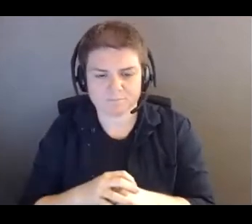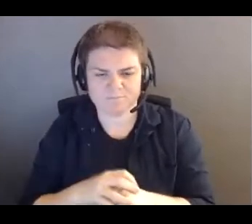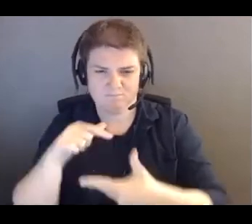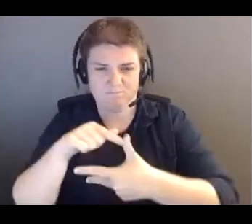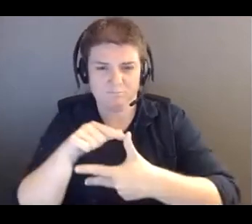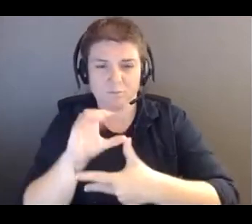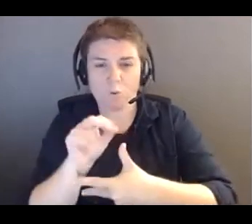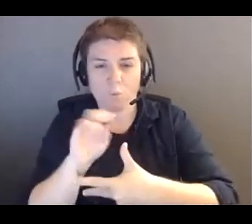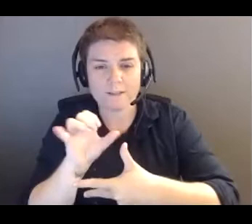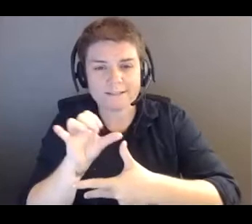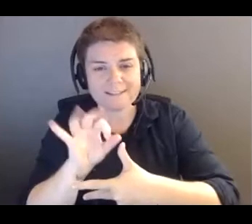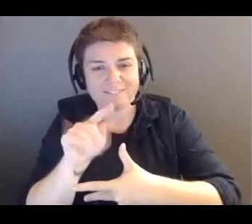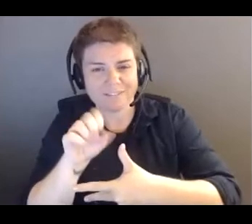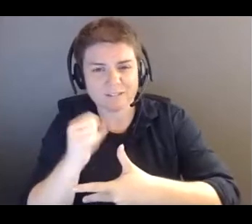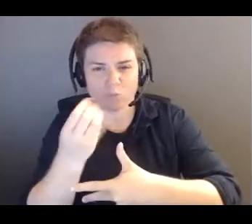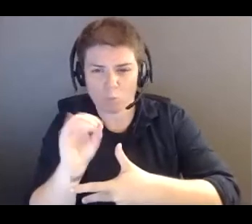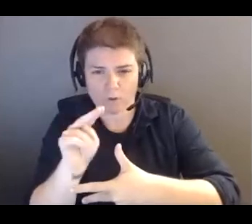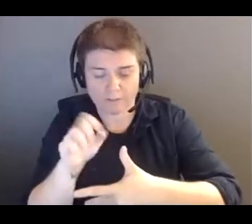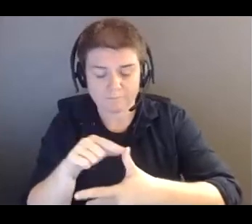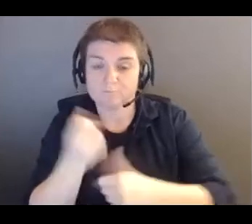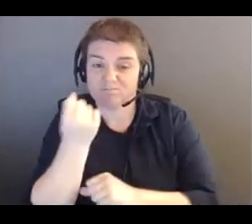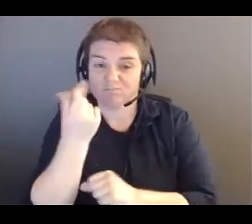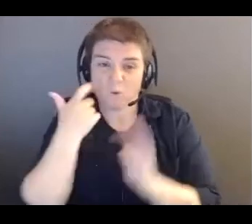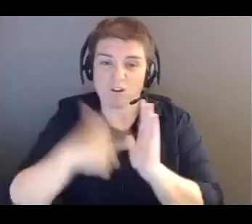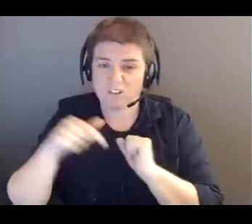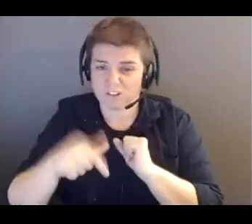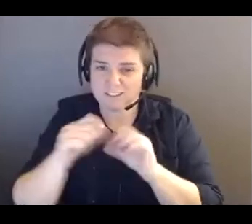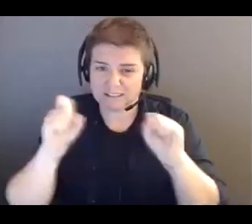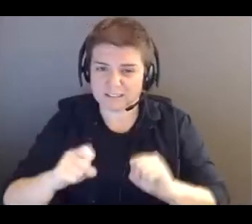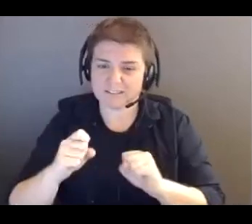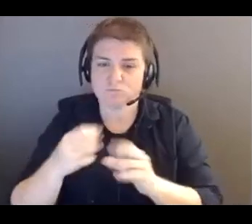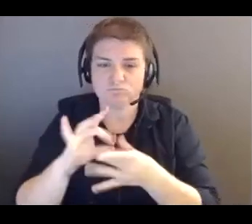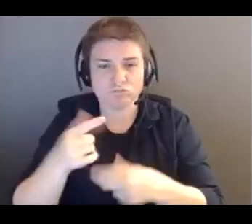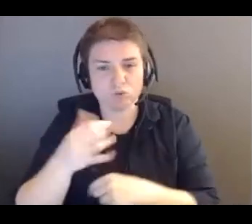We acknowledge that systems like granting are usually designed in a one size fits all